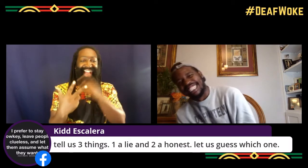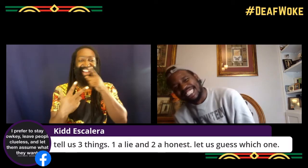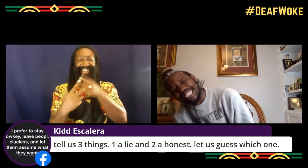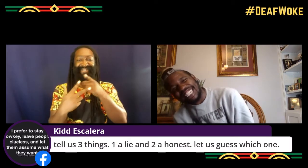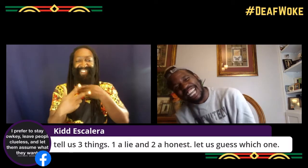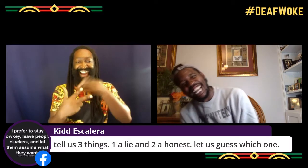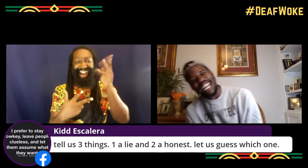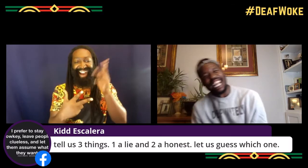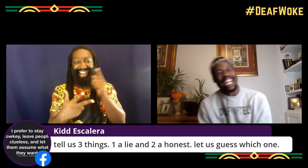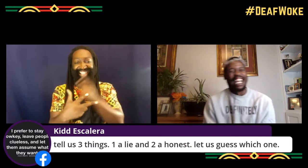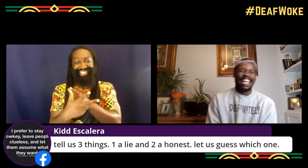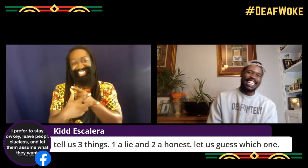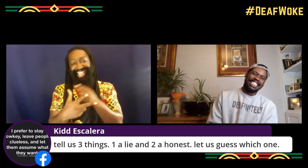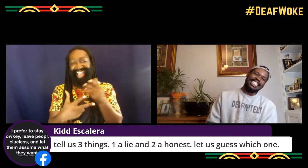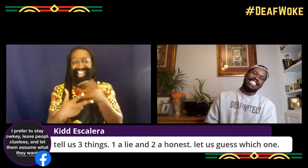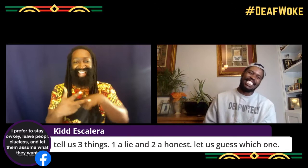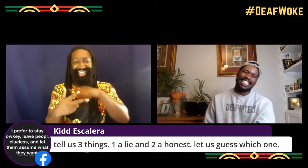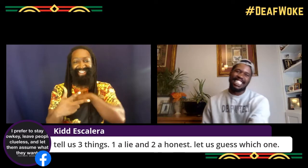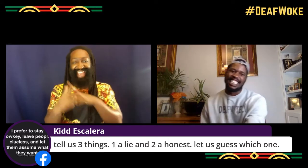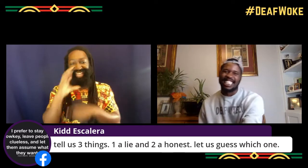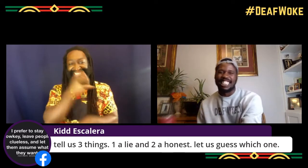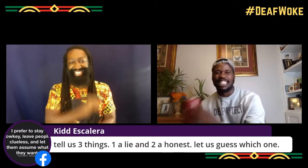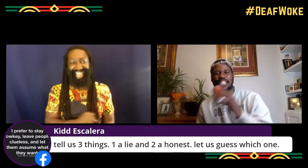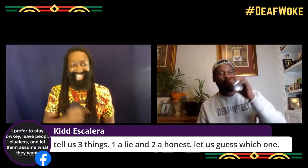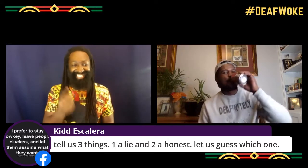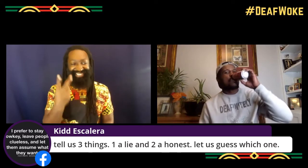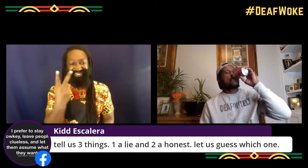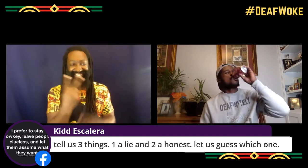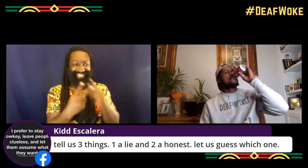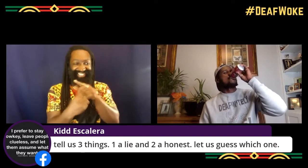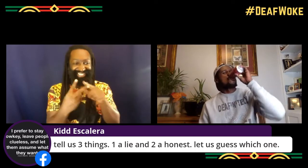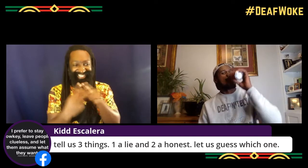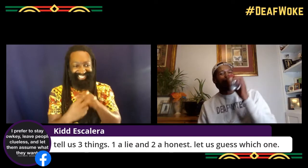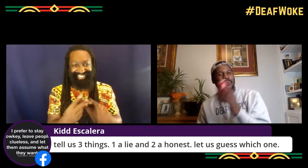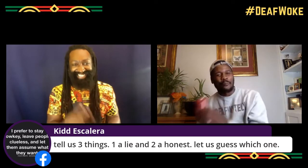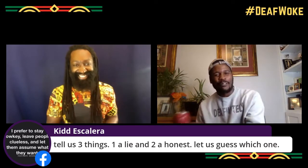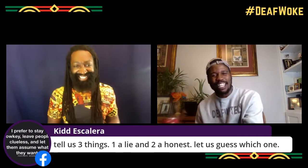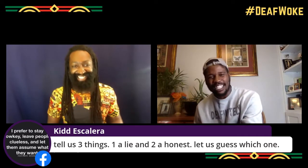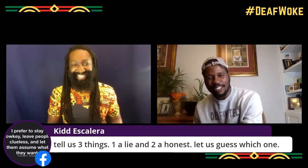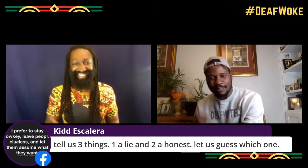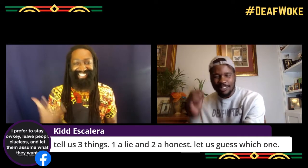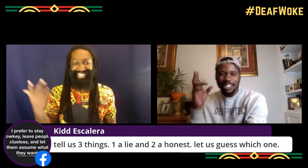Tell us three things, one lie and two truths. Let us guess which one.